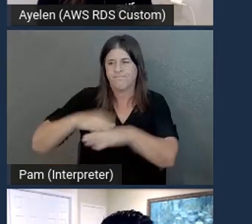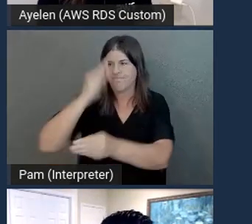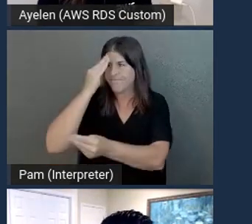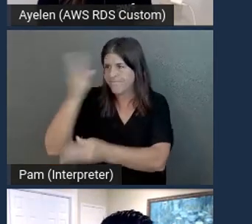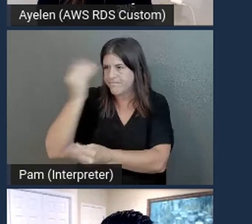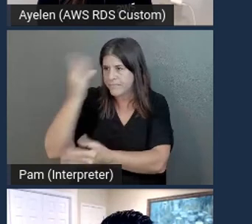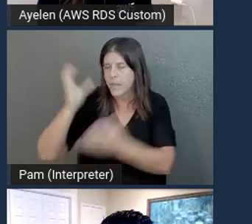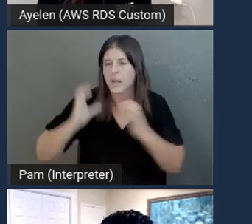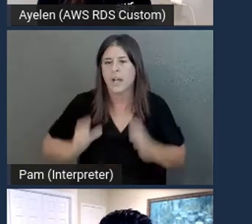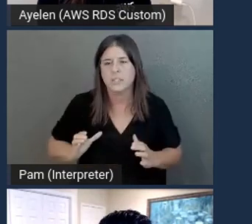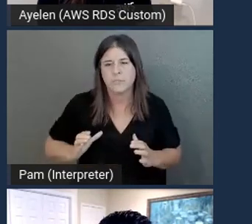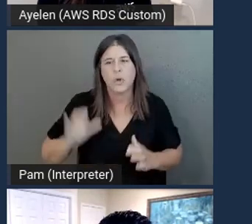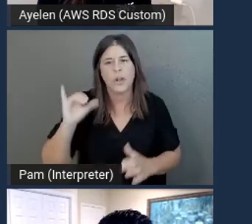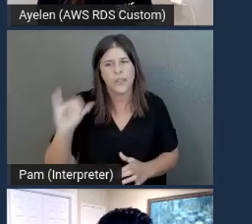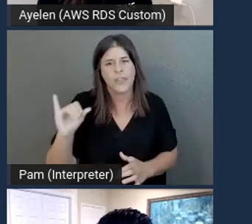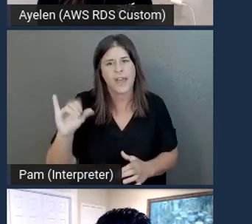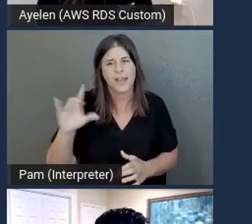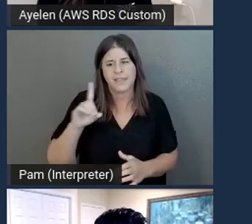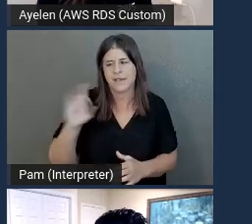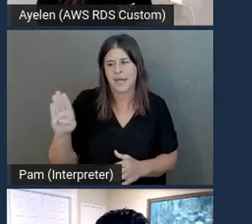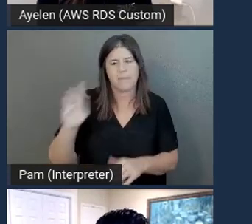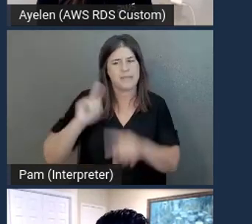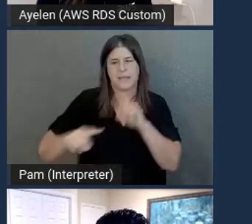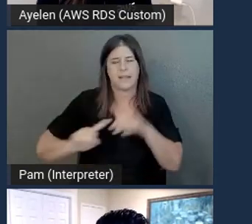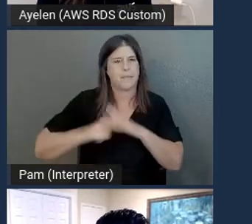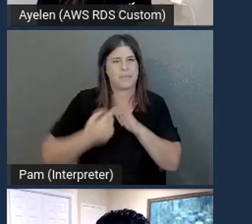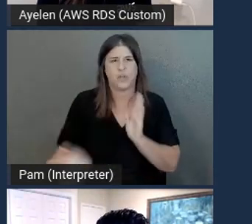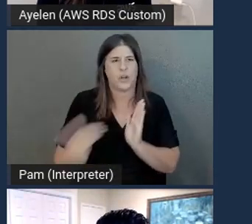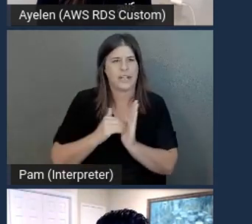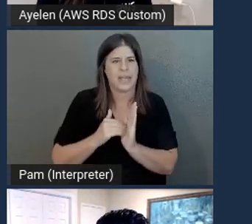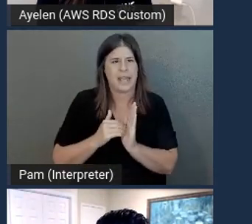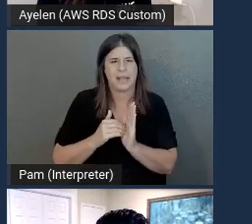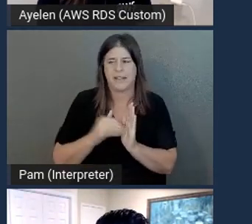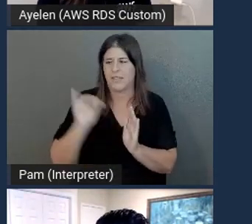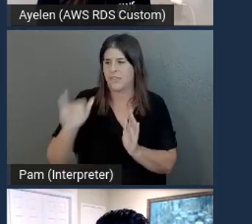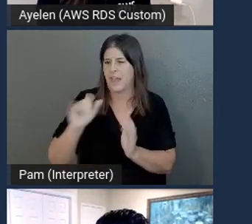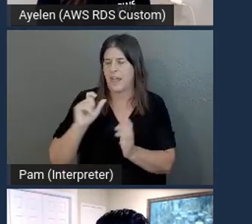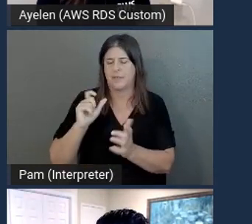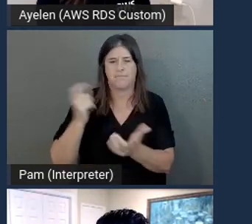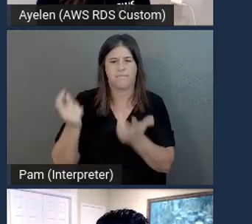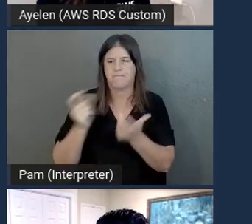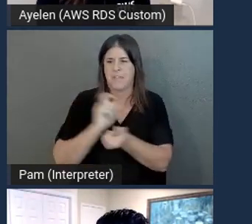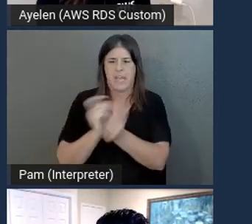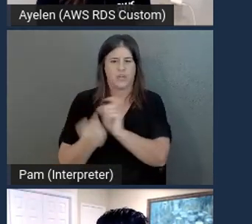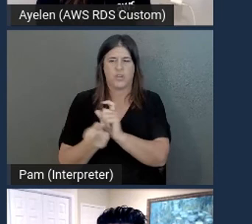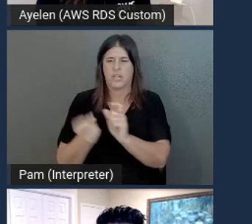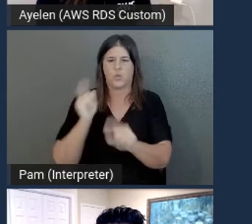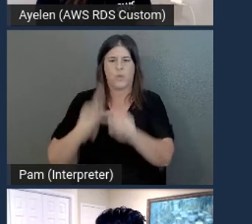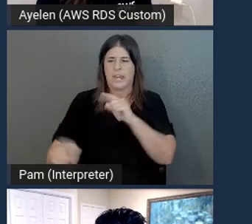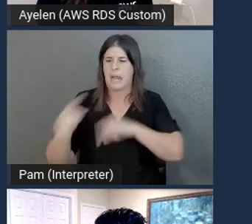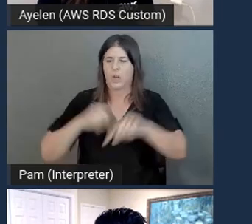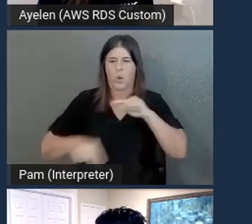that the database cannot be started, that there was a change that it cannot be reverted via automation.